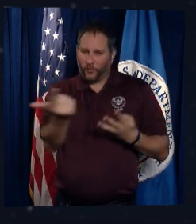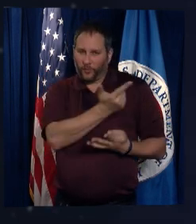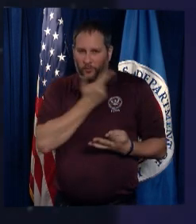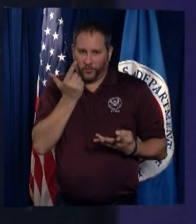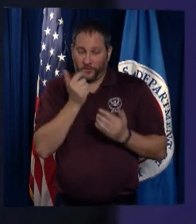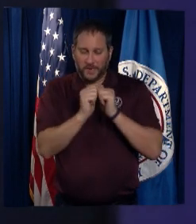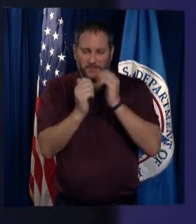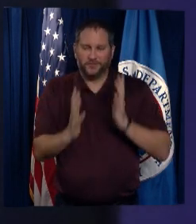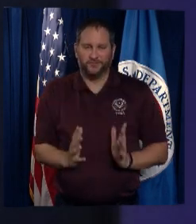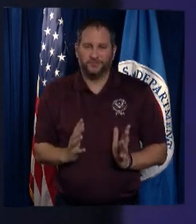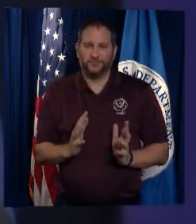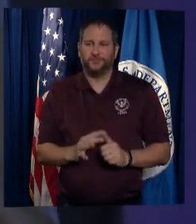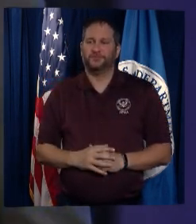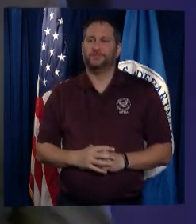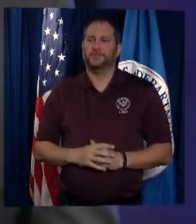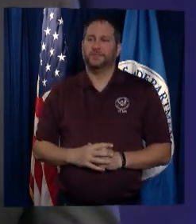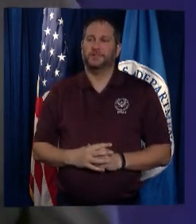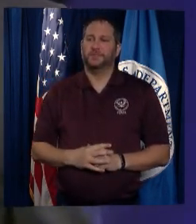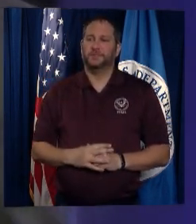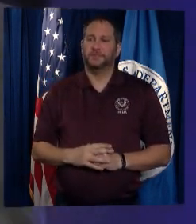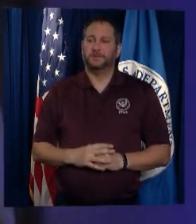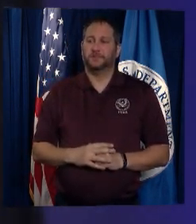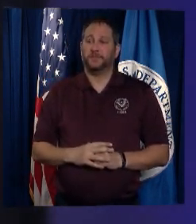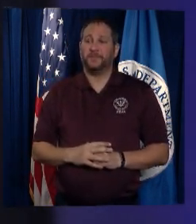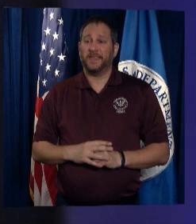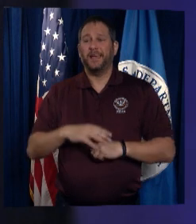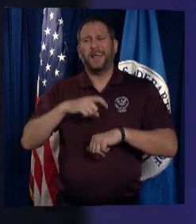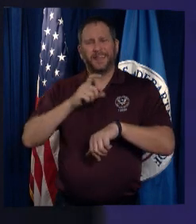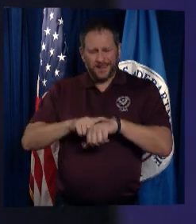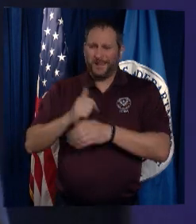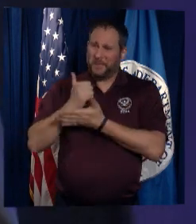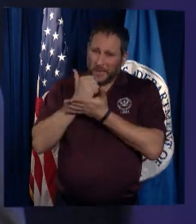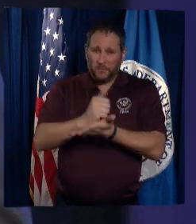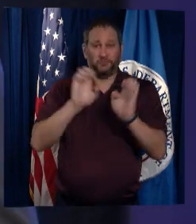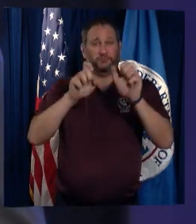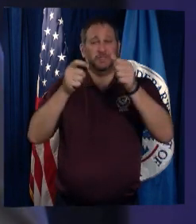community, using the integrity of relationships, rather than the personal